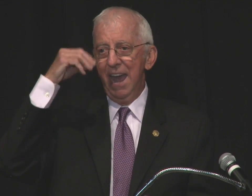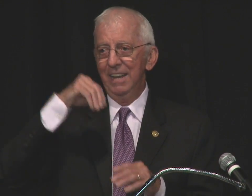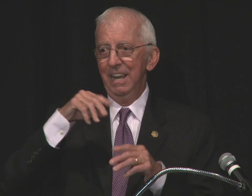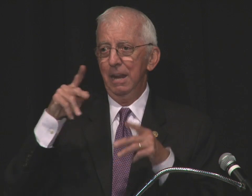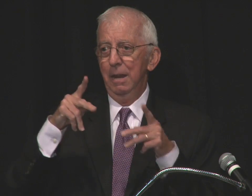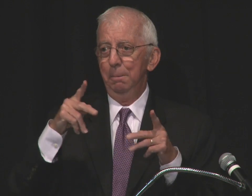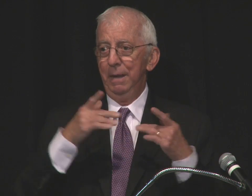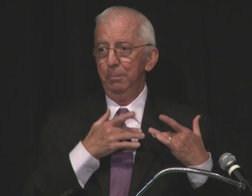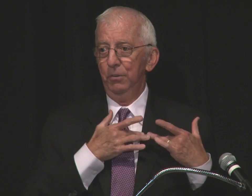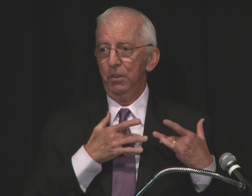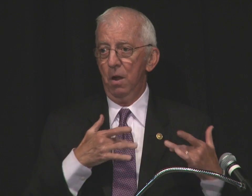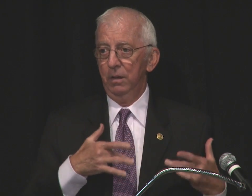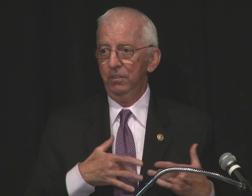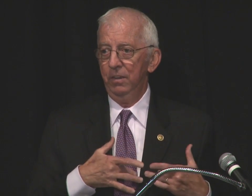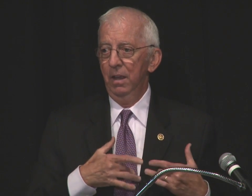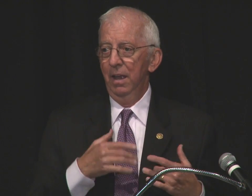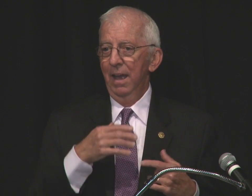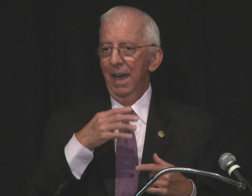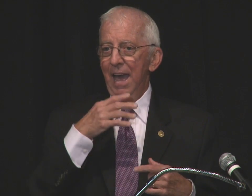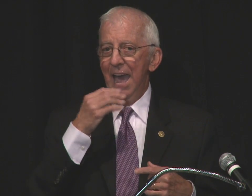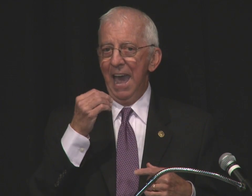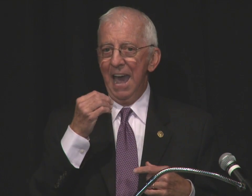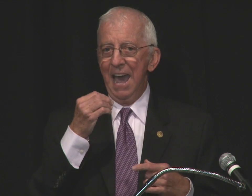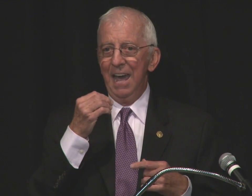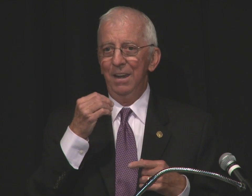and in people's hearts.